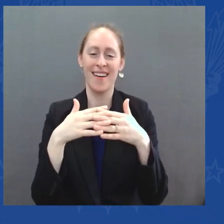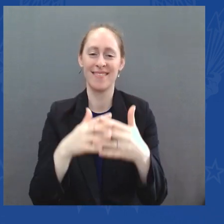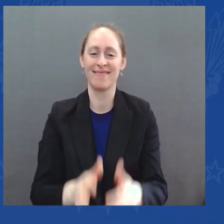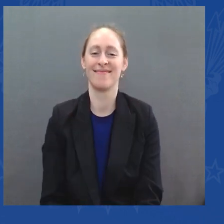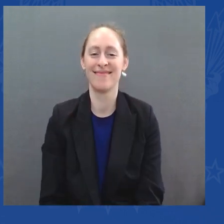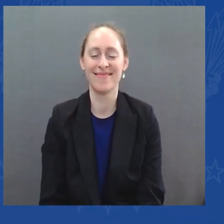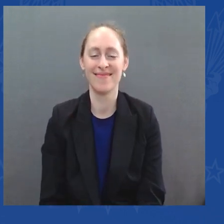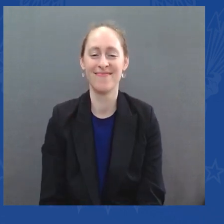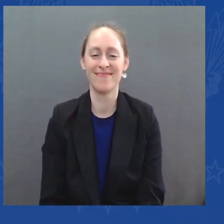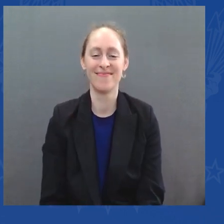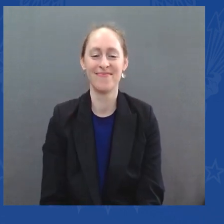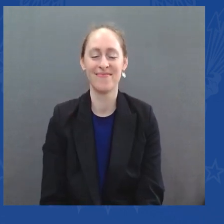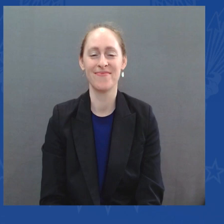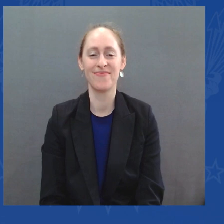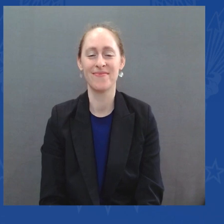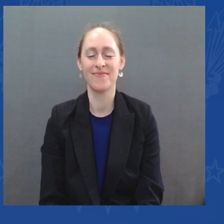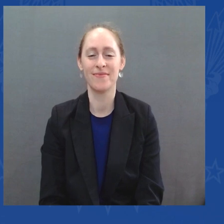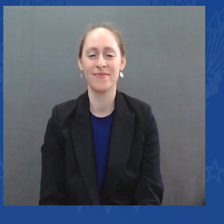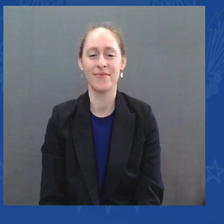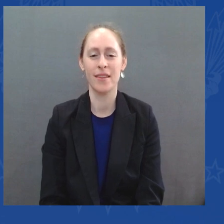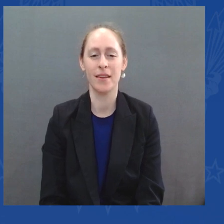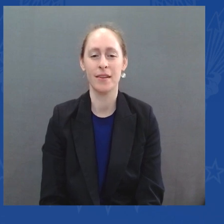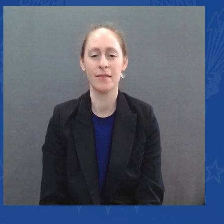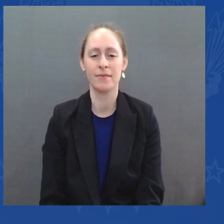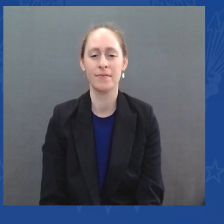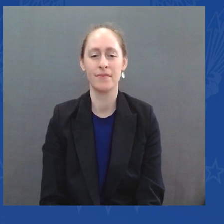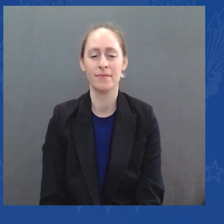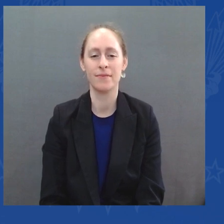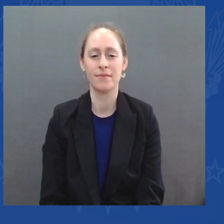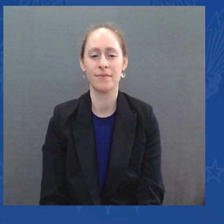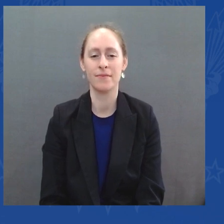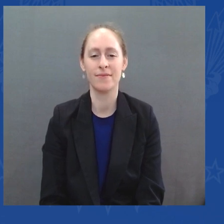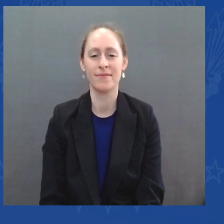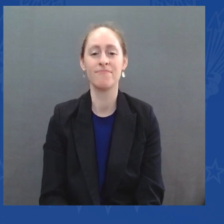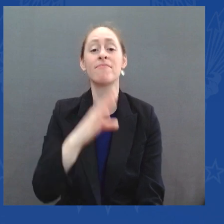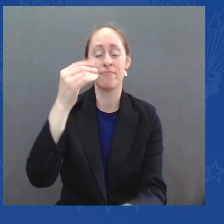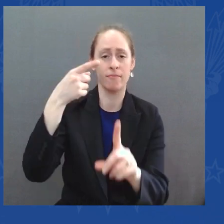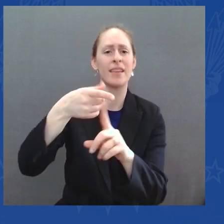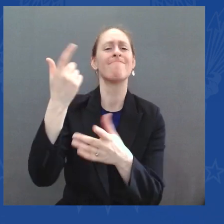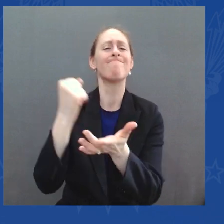but Marty Walsh, the Secretary of the -- of Labor. And he's doing an outstanding job